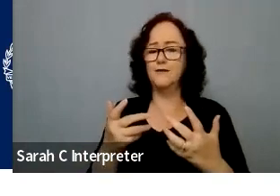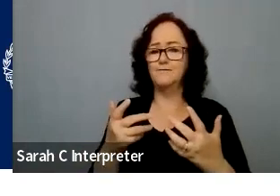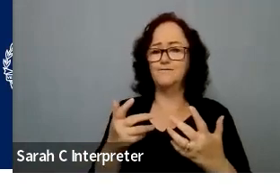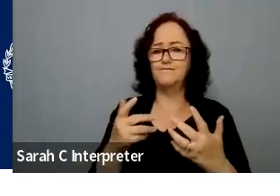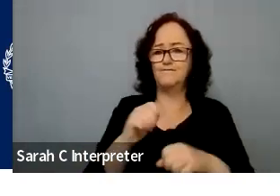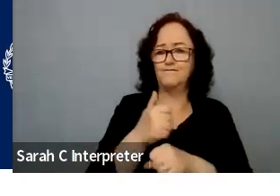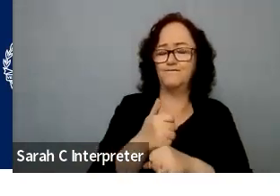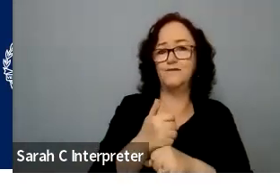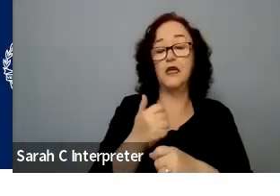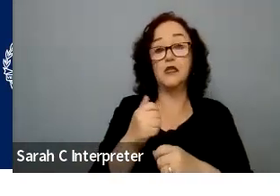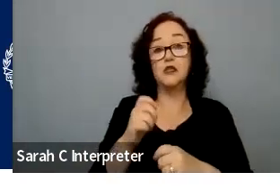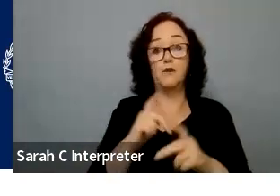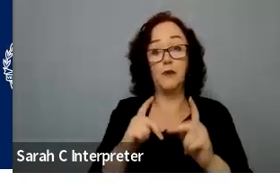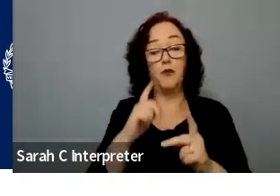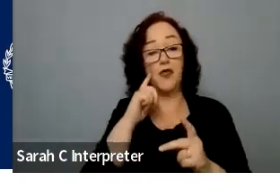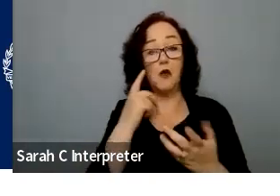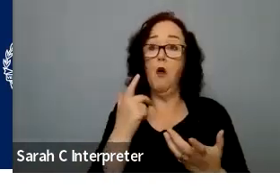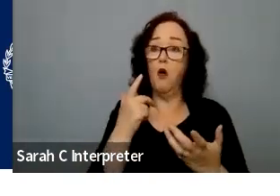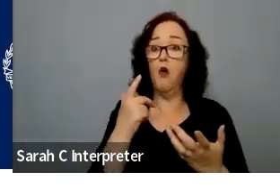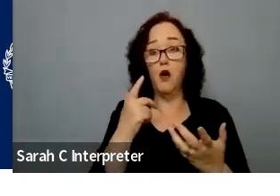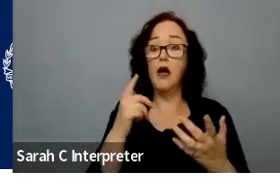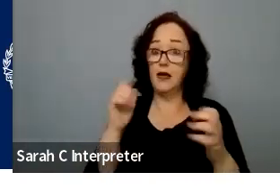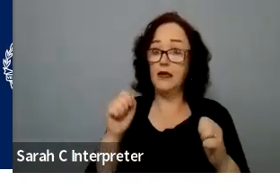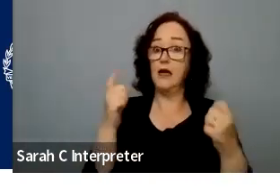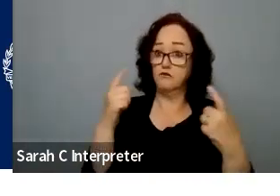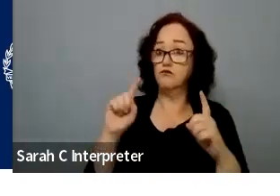something that is workable and not so much of a challenge that it keeps them up at night.